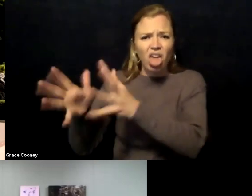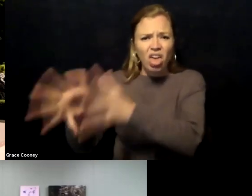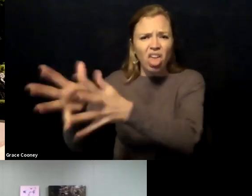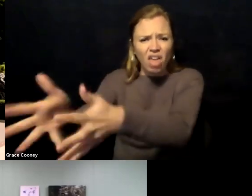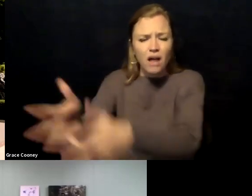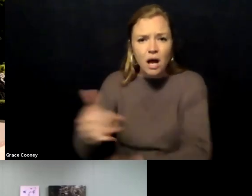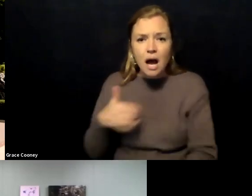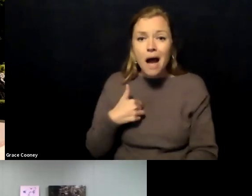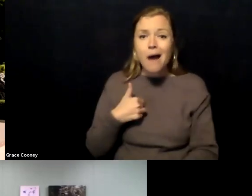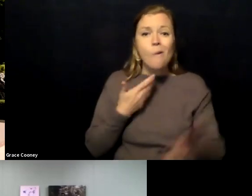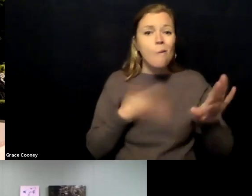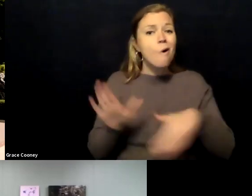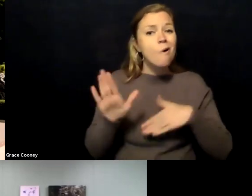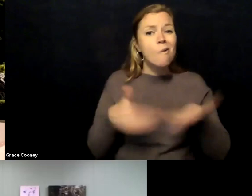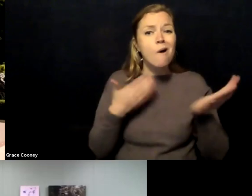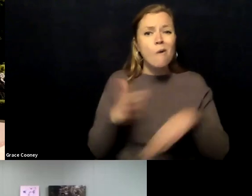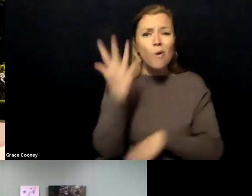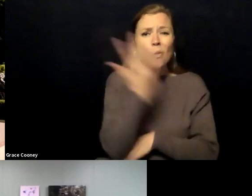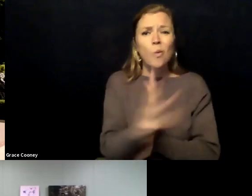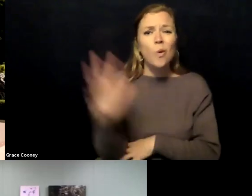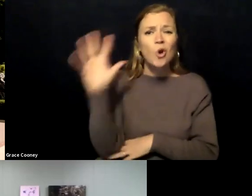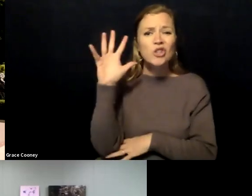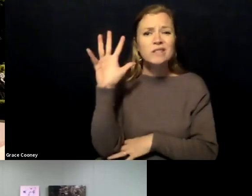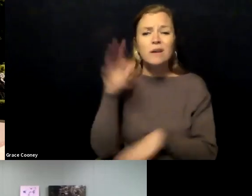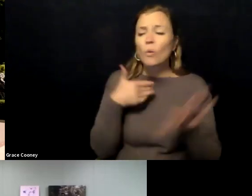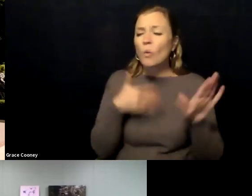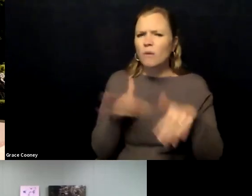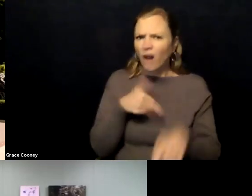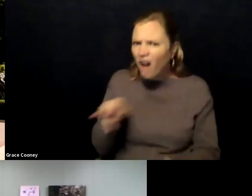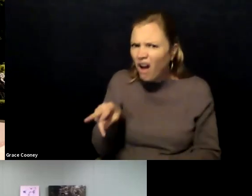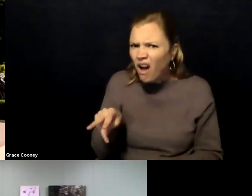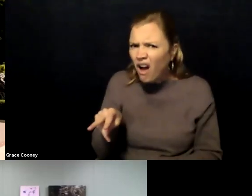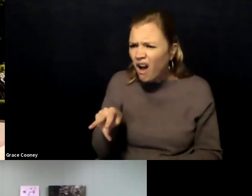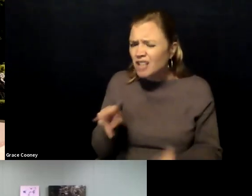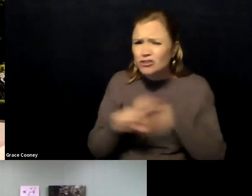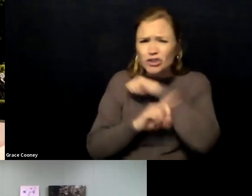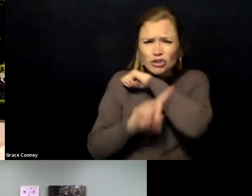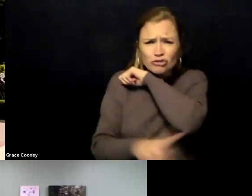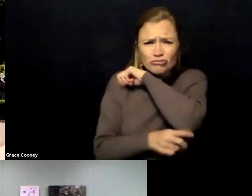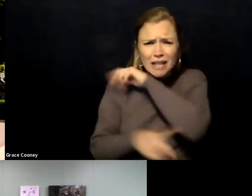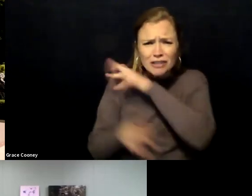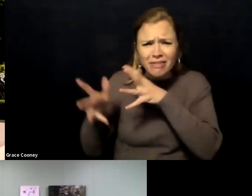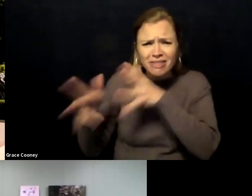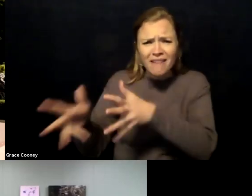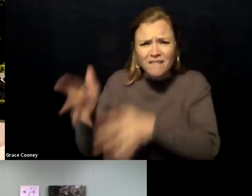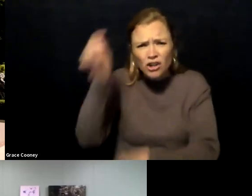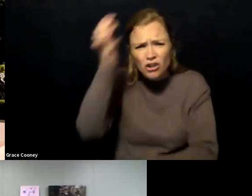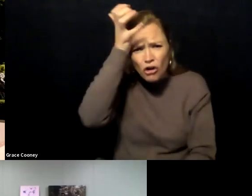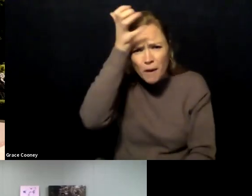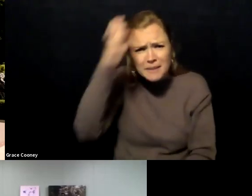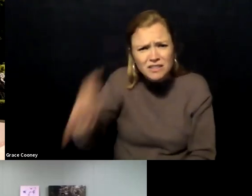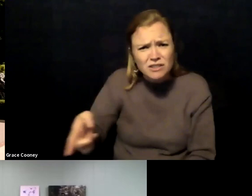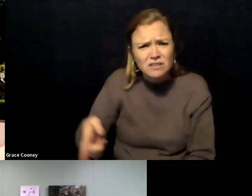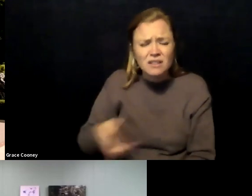the water, which is just so horrible and so much plastic.